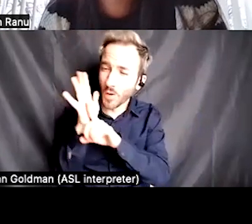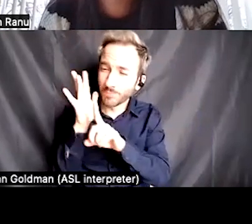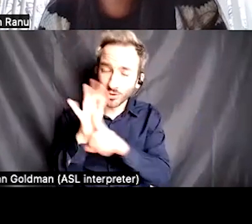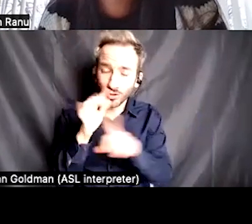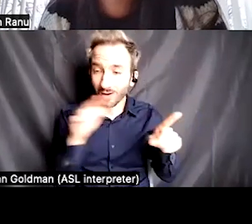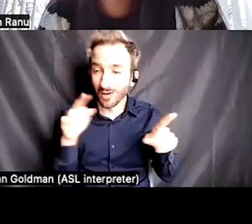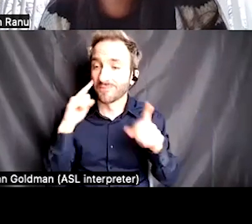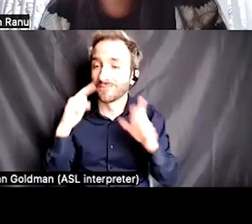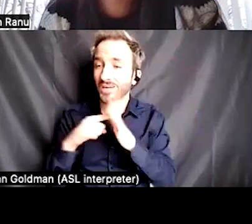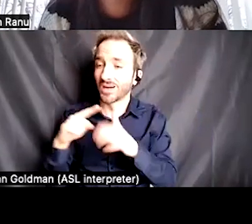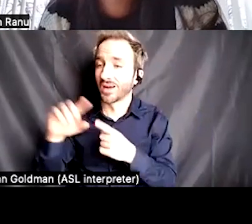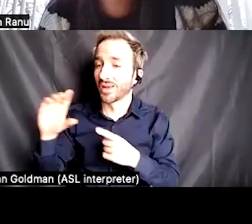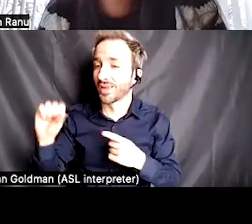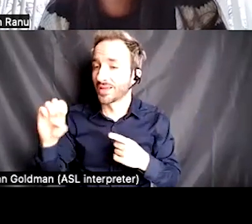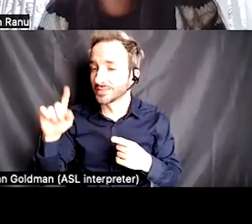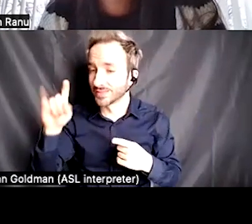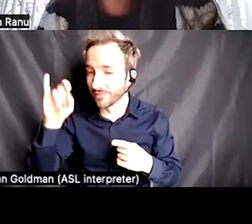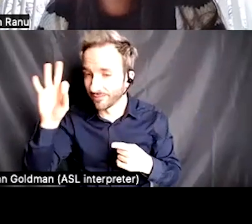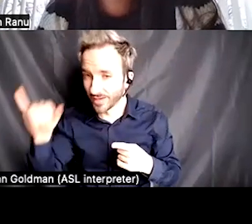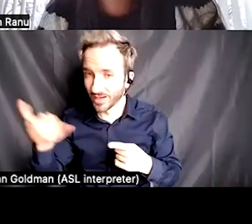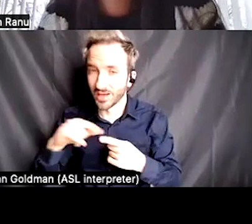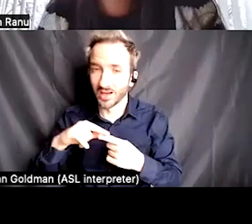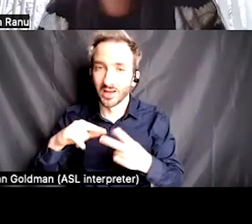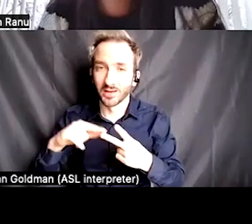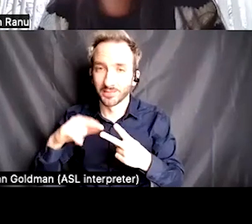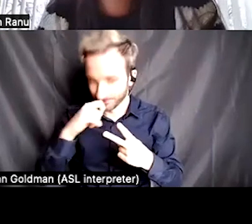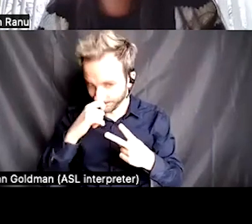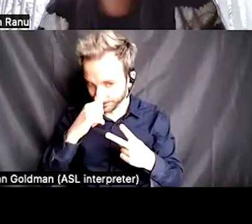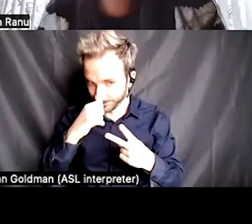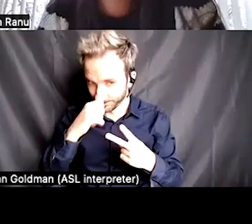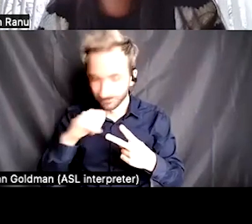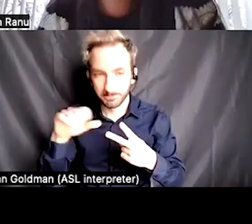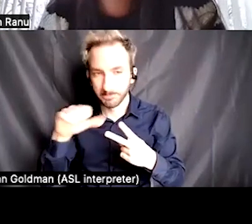and houseware seller, Society6. Mushrooms and mushroom motifs,